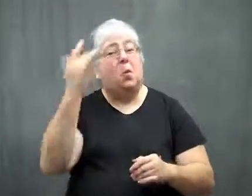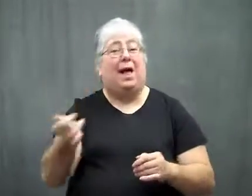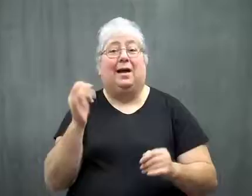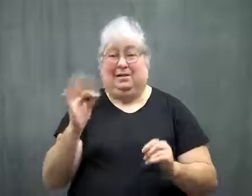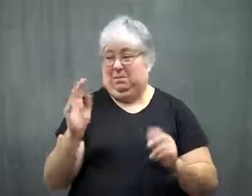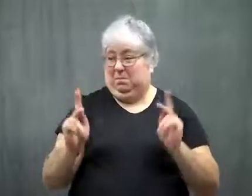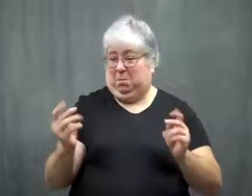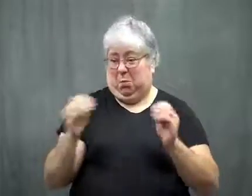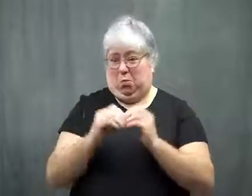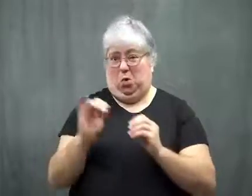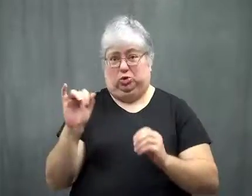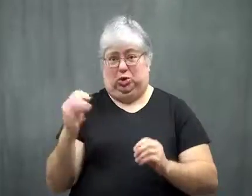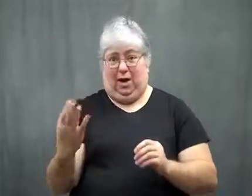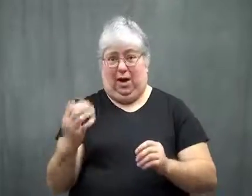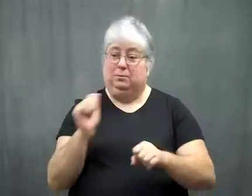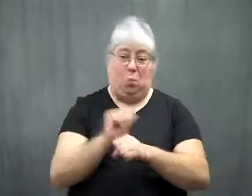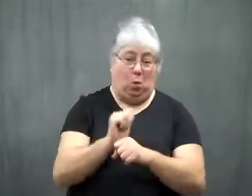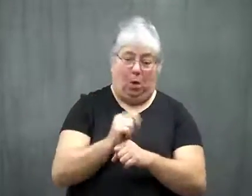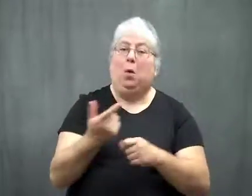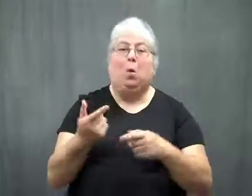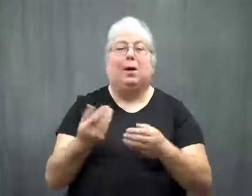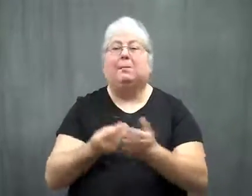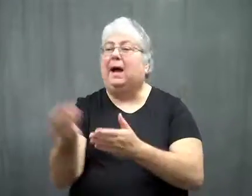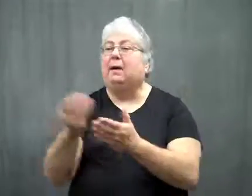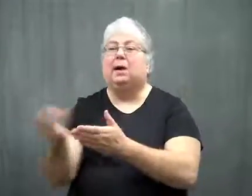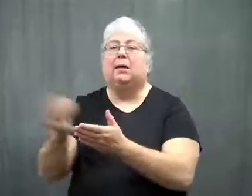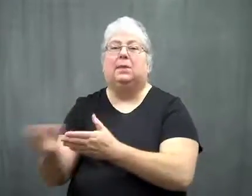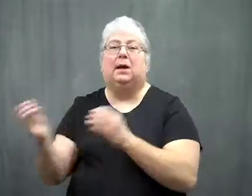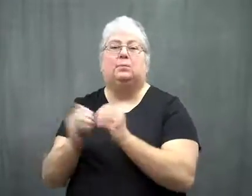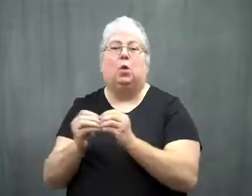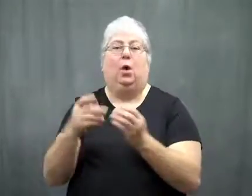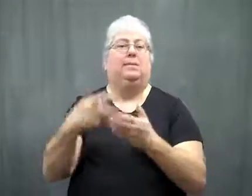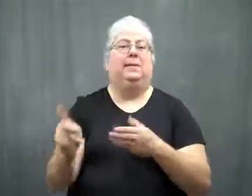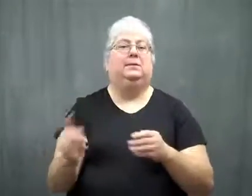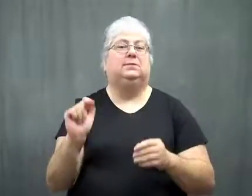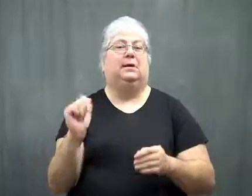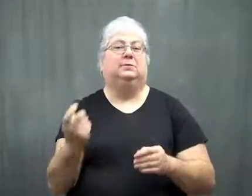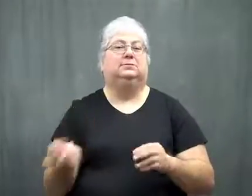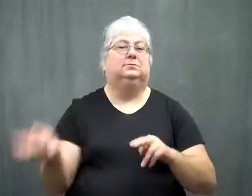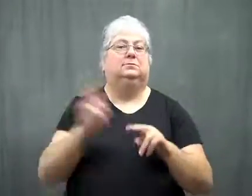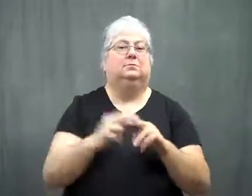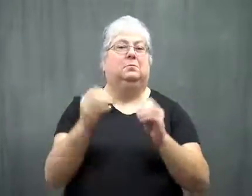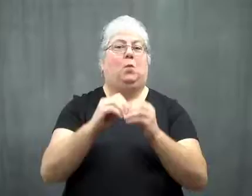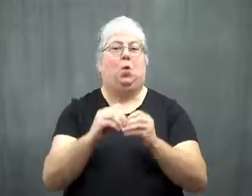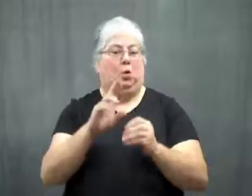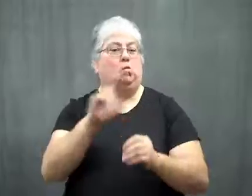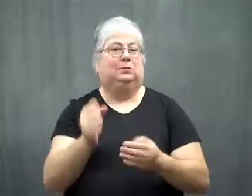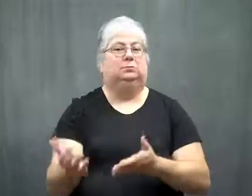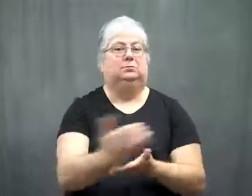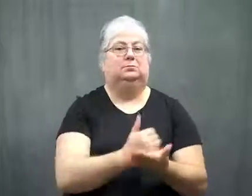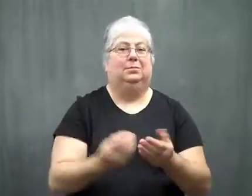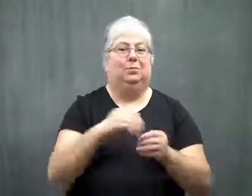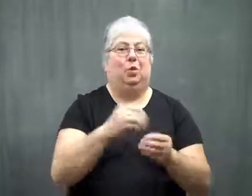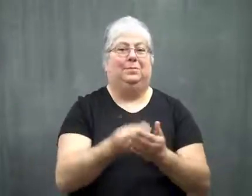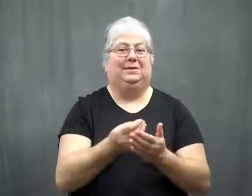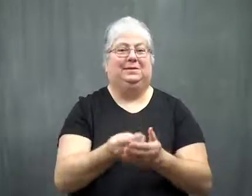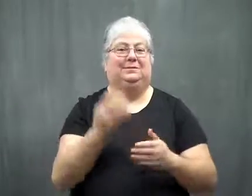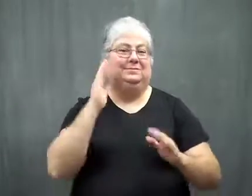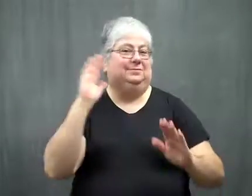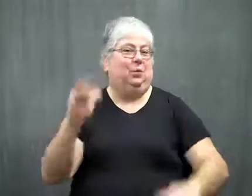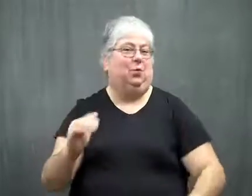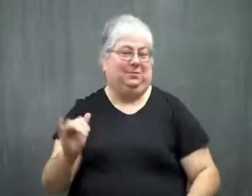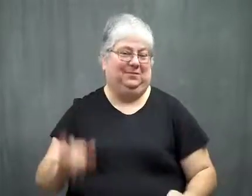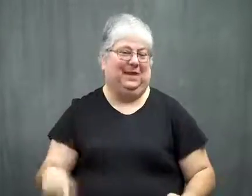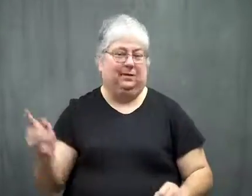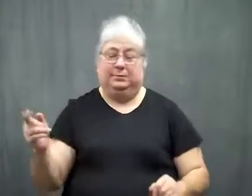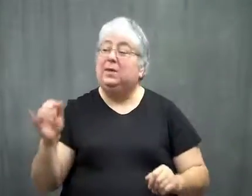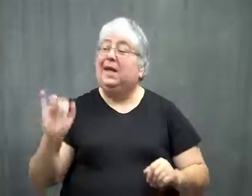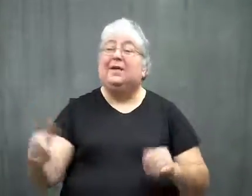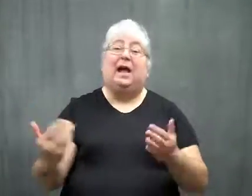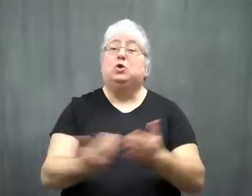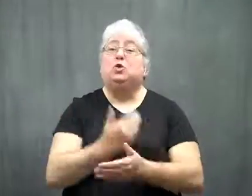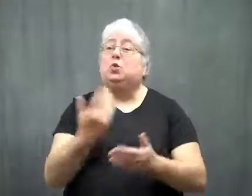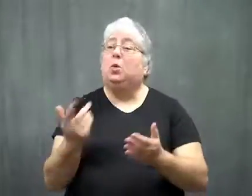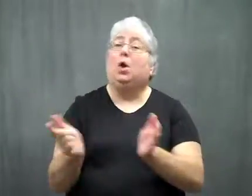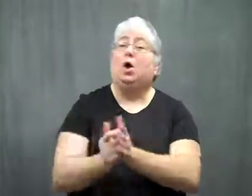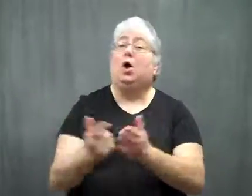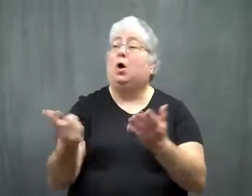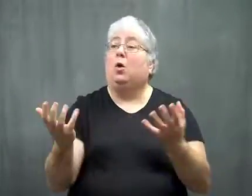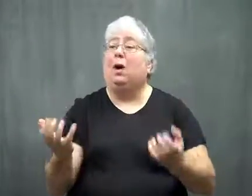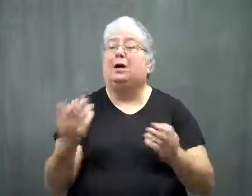If people have jobs they will buy things and pay taxes, boosting U.S. revenue.